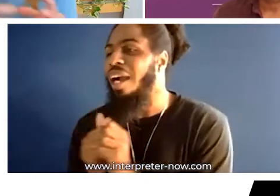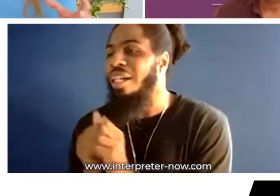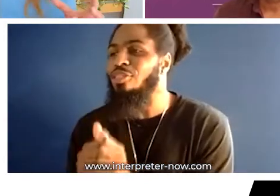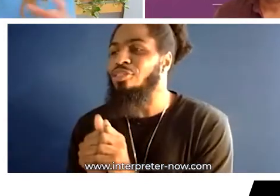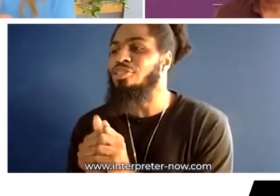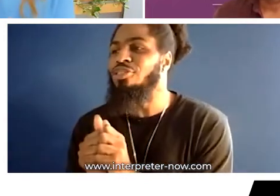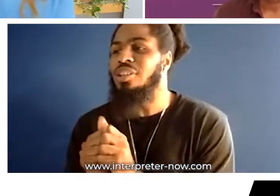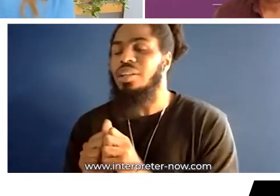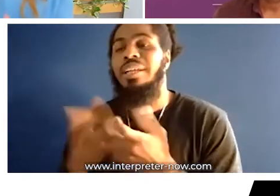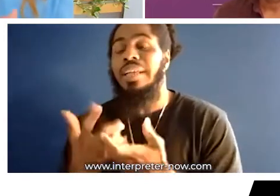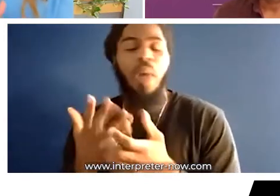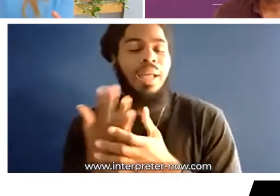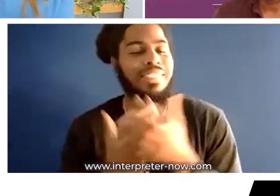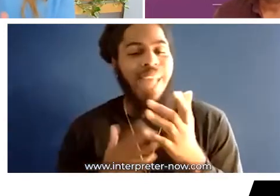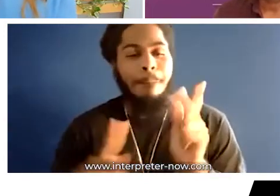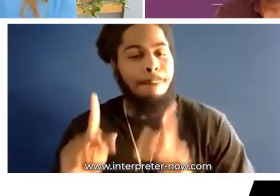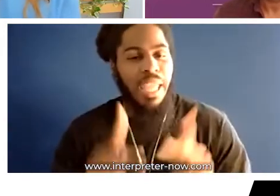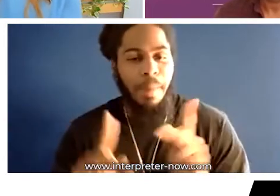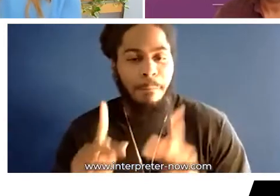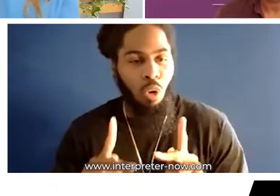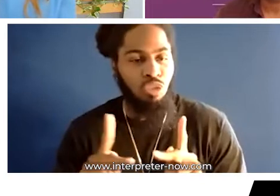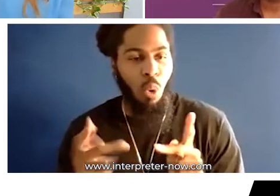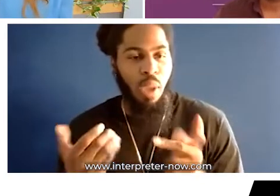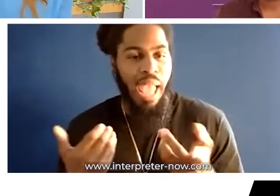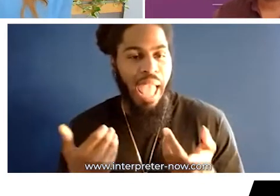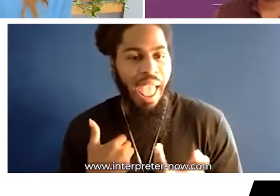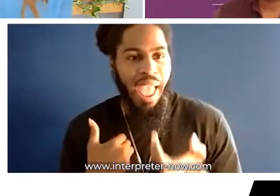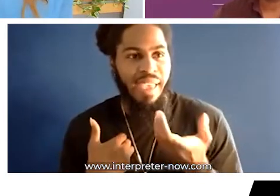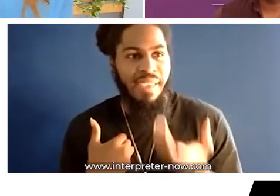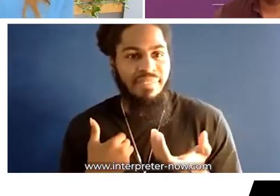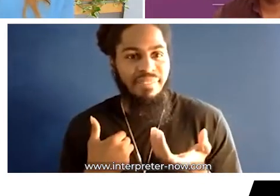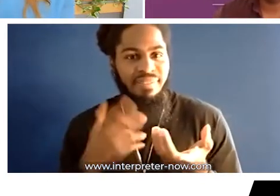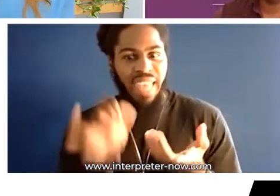or some people don't have if you're in a hybrid workplace that you have to actually schedule time, right?